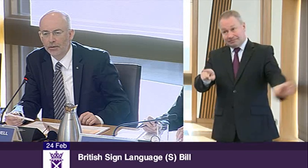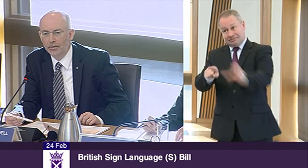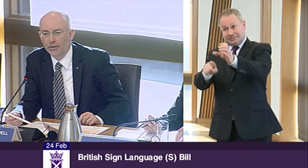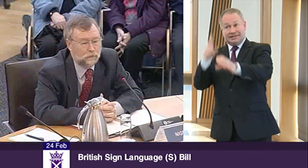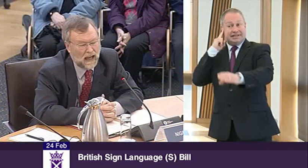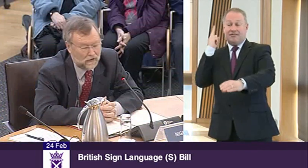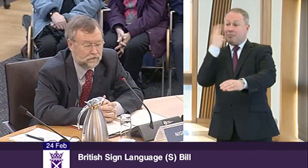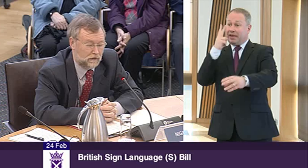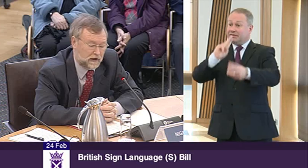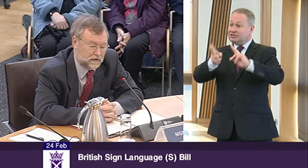find somebody in the area?